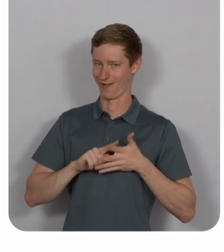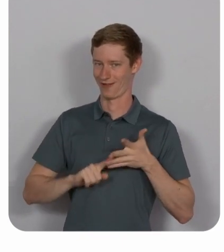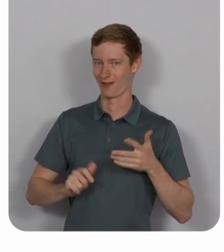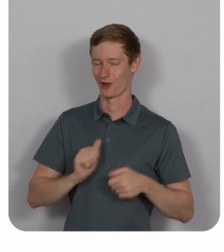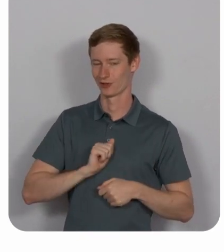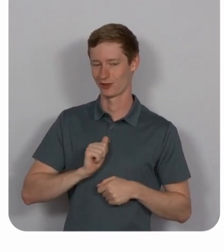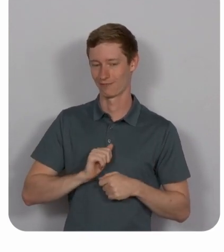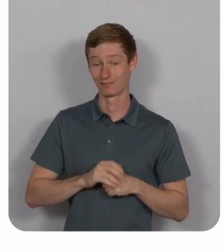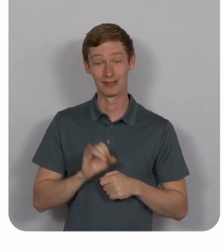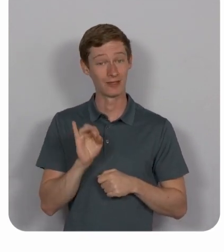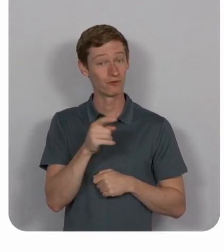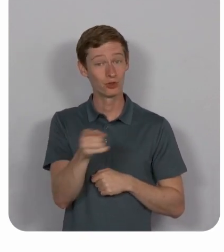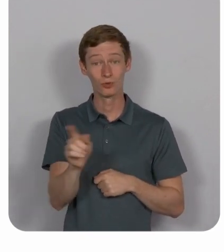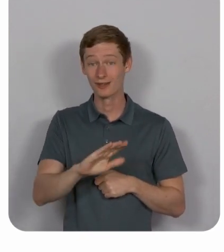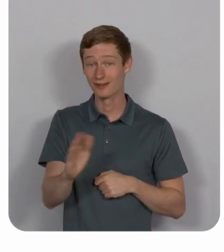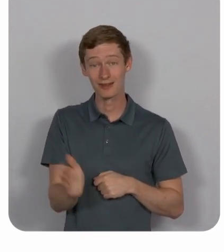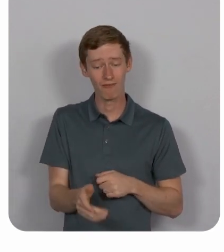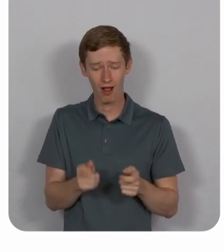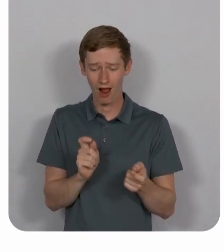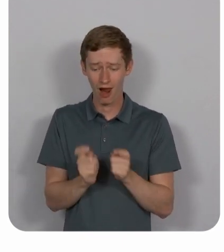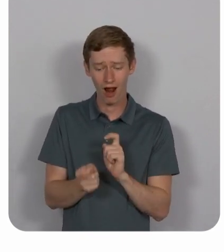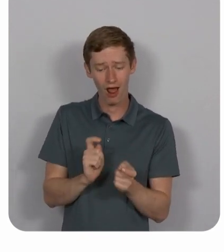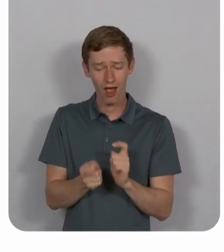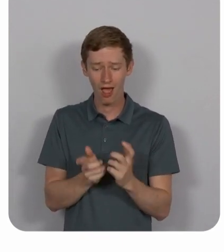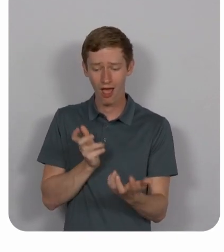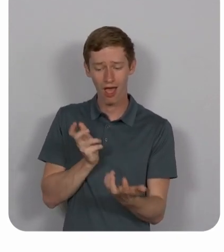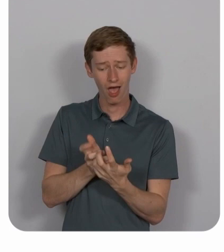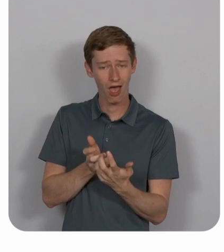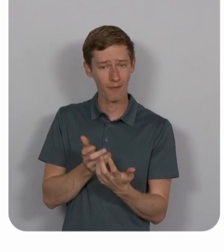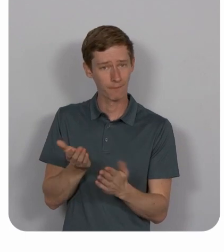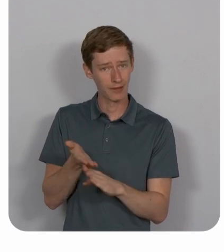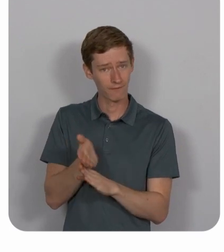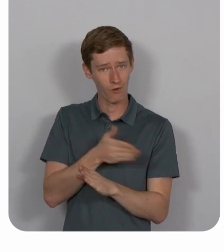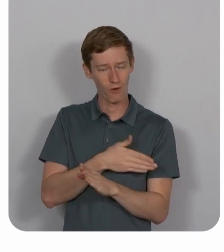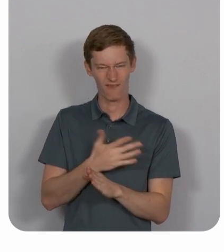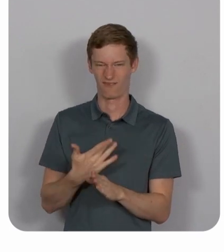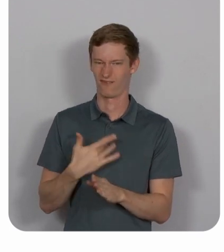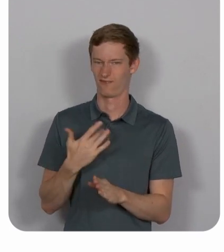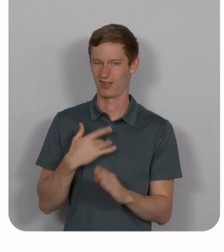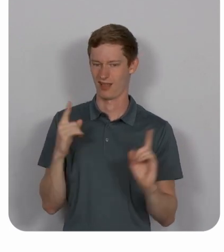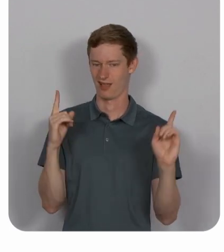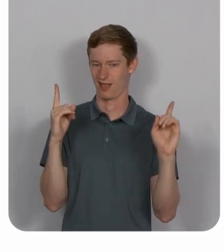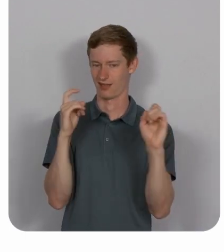Now, if you’ve never fine-tuned a model before, this next part may feel complicated and I'll do my best.